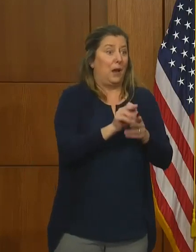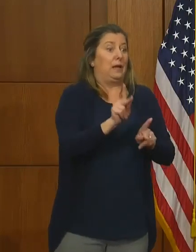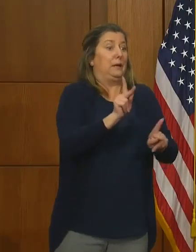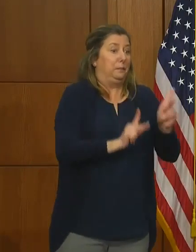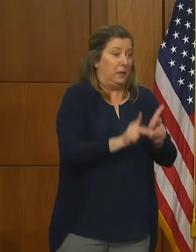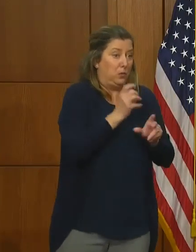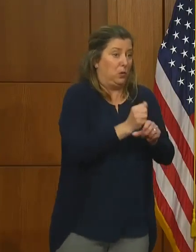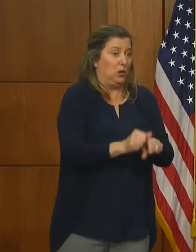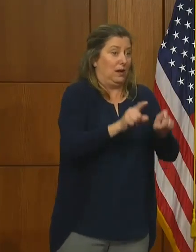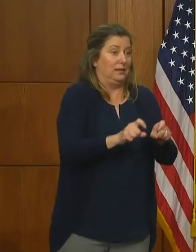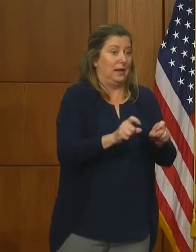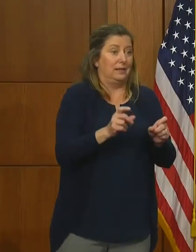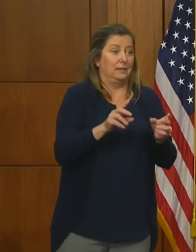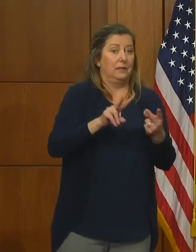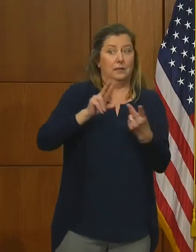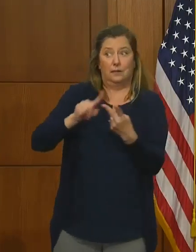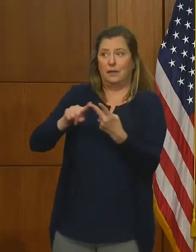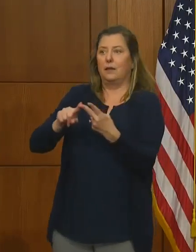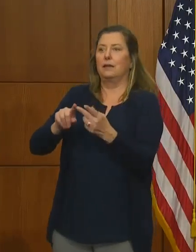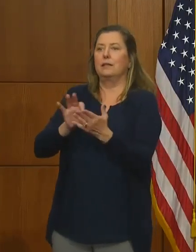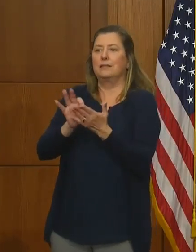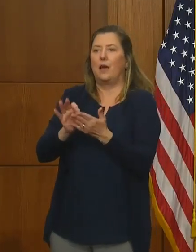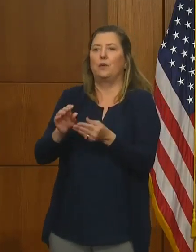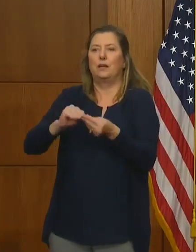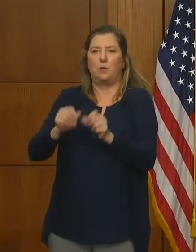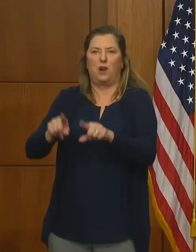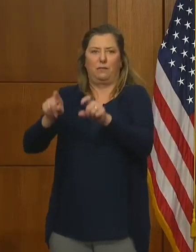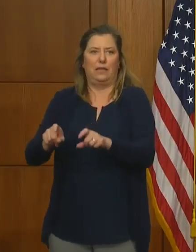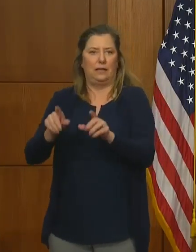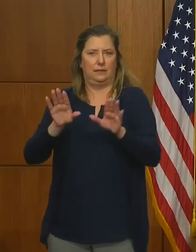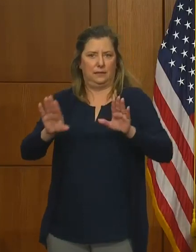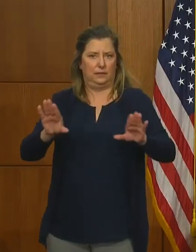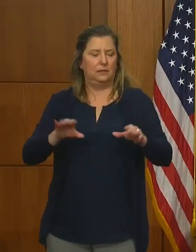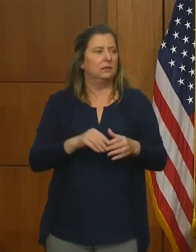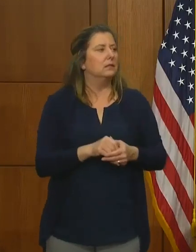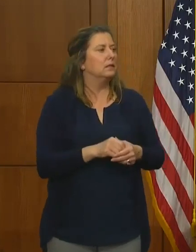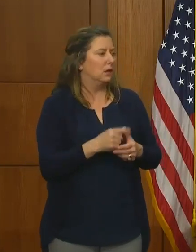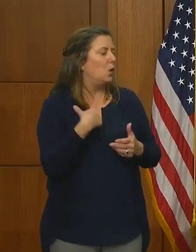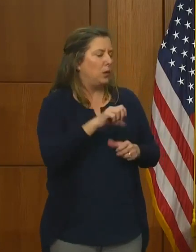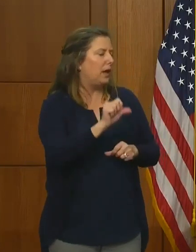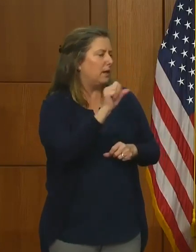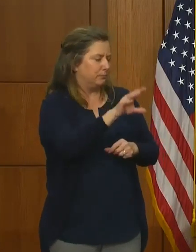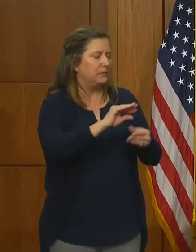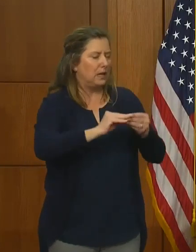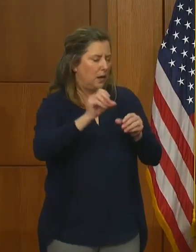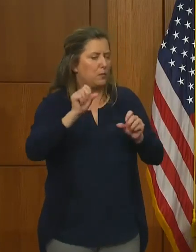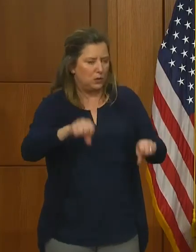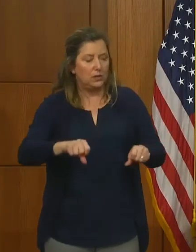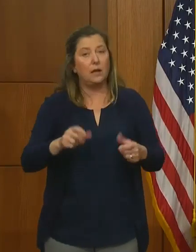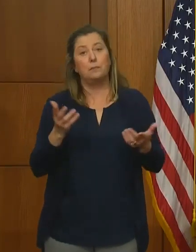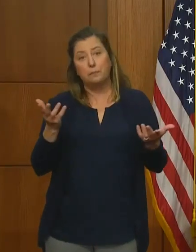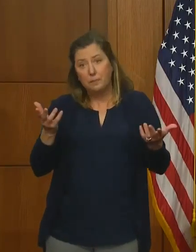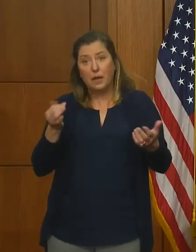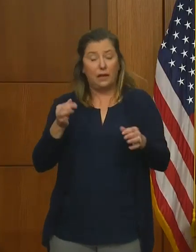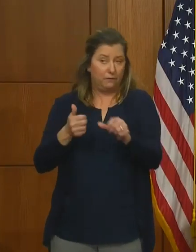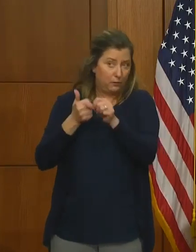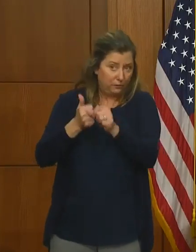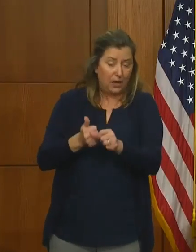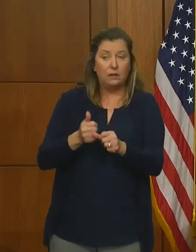COUNTING PEOPLE AND COUNTING THE TEST. ANALYSTS WE CAN